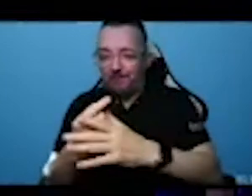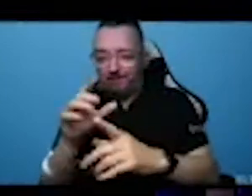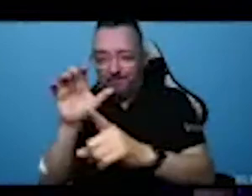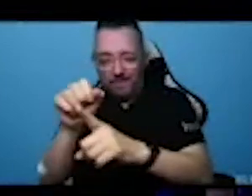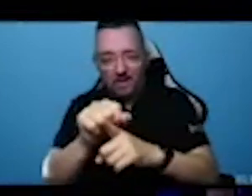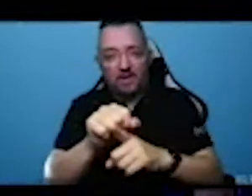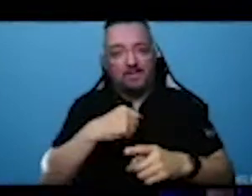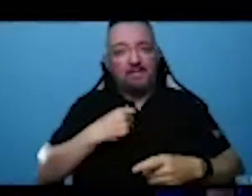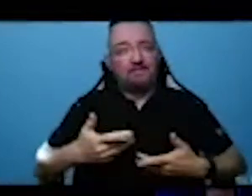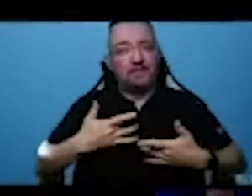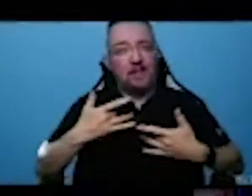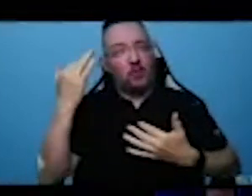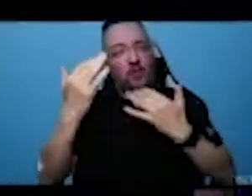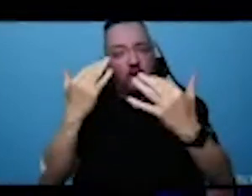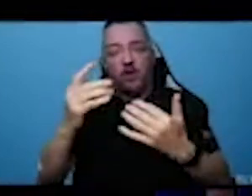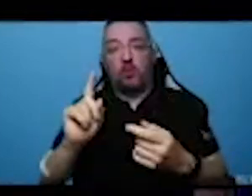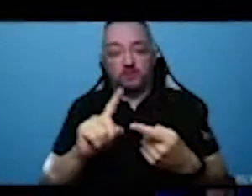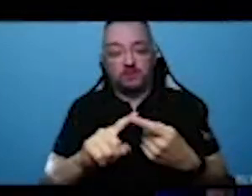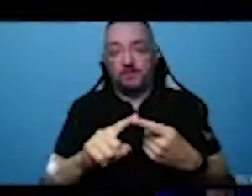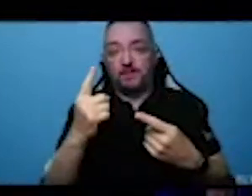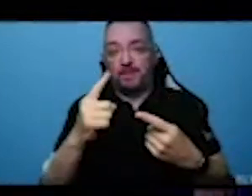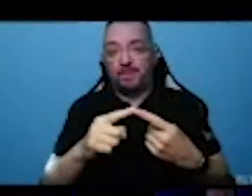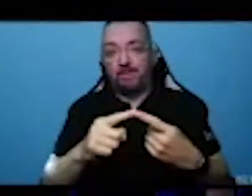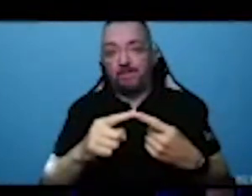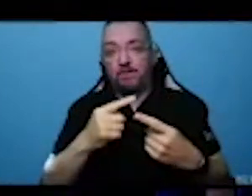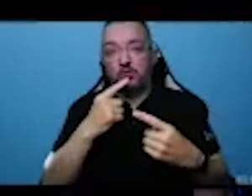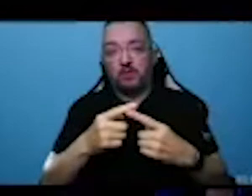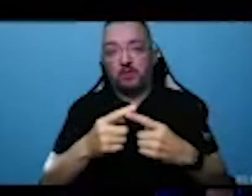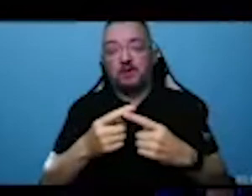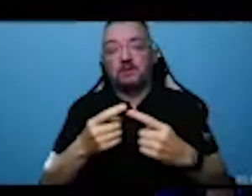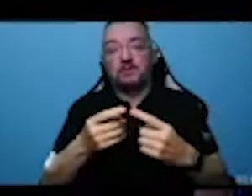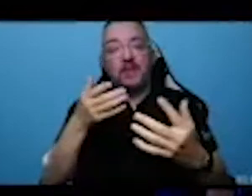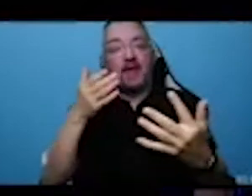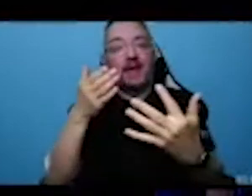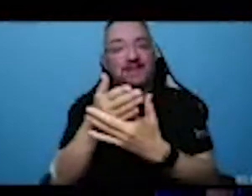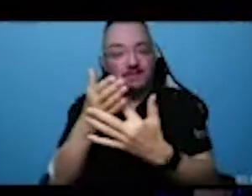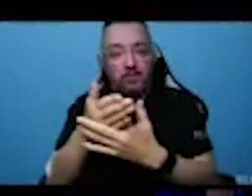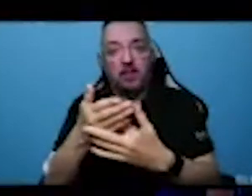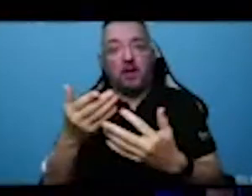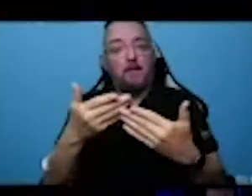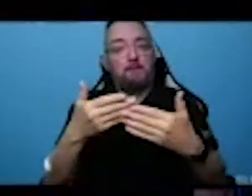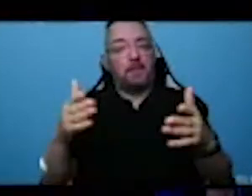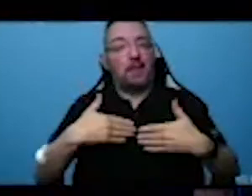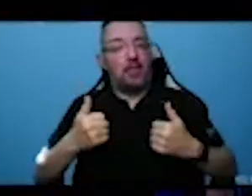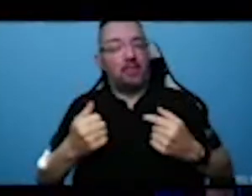is about the importance of accessible and public health information, engaging with people where they are and being really